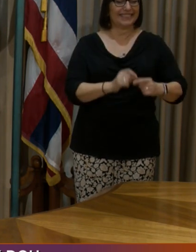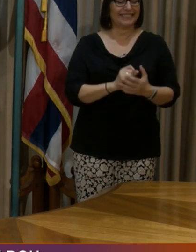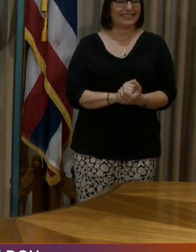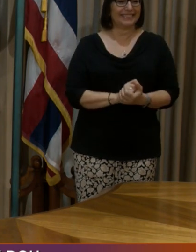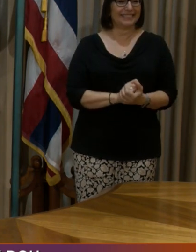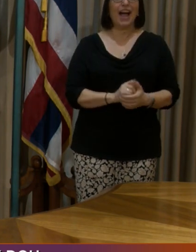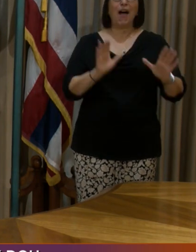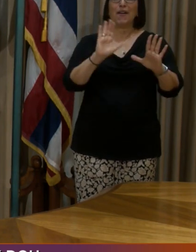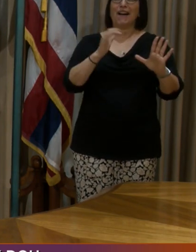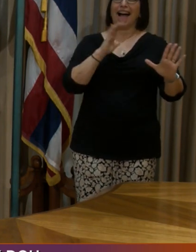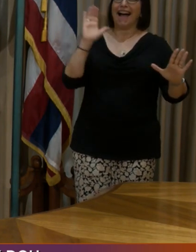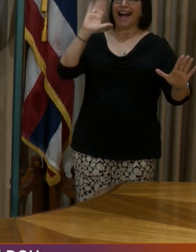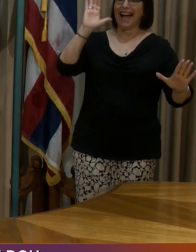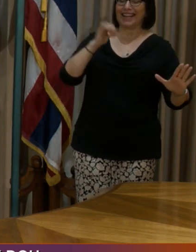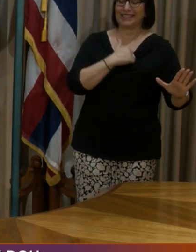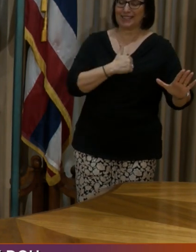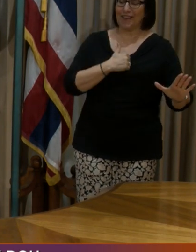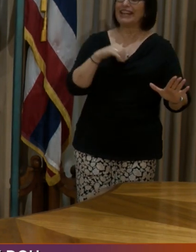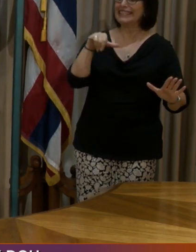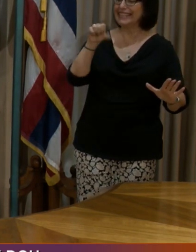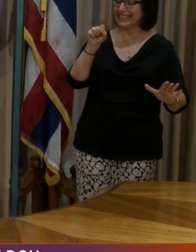ASHLEY I THINK YOU NEED TO